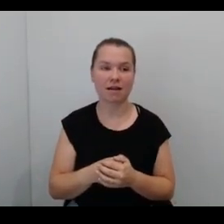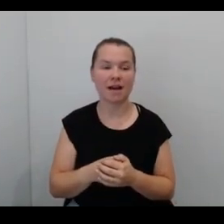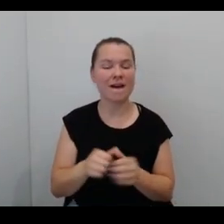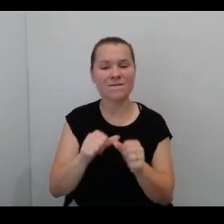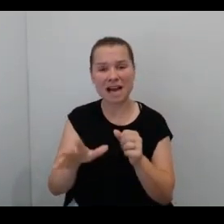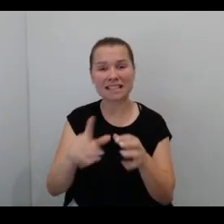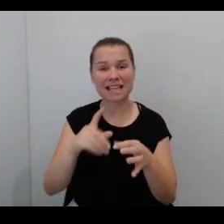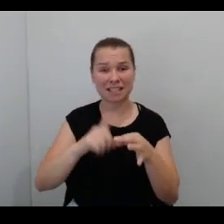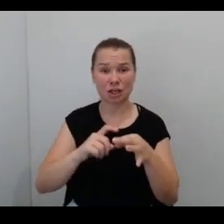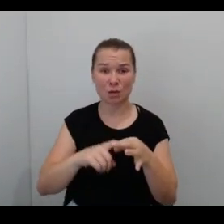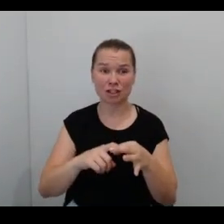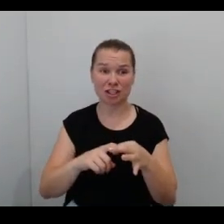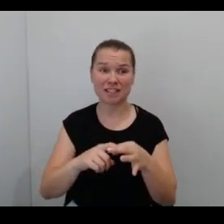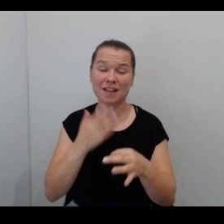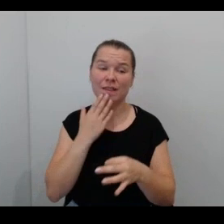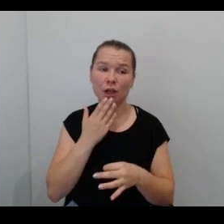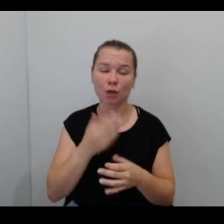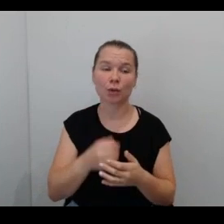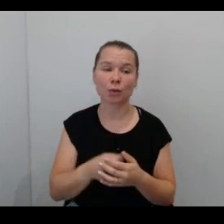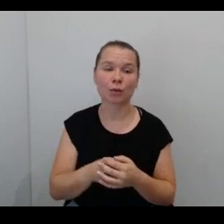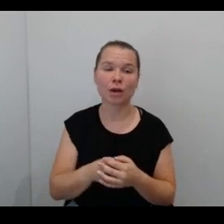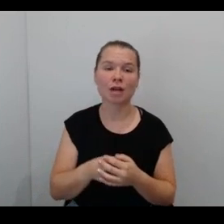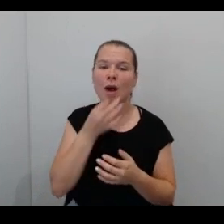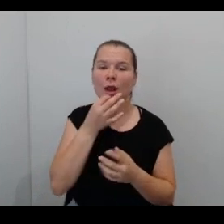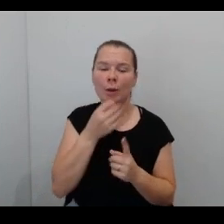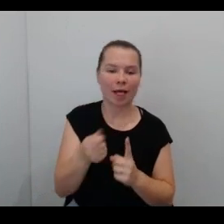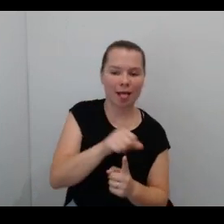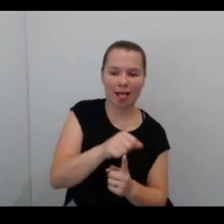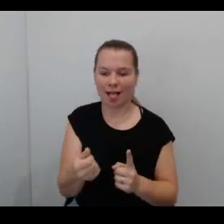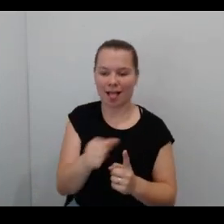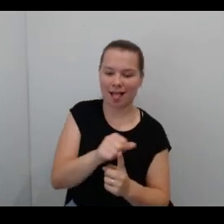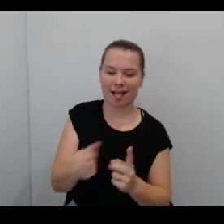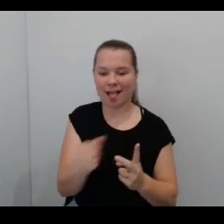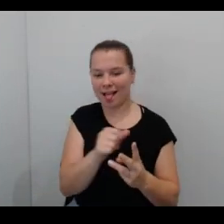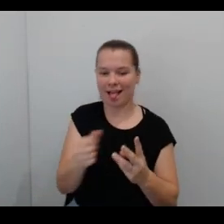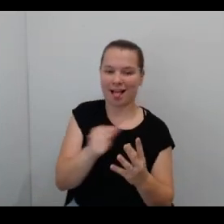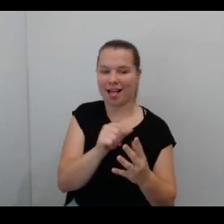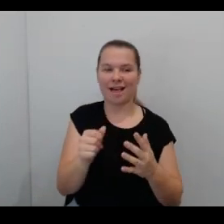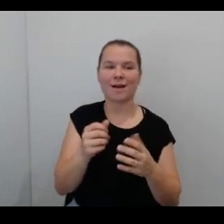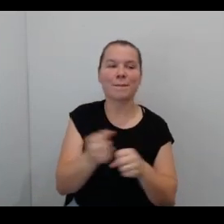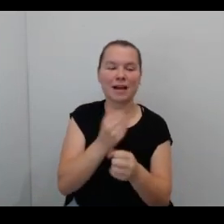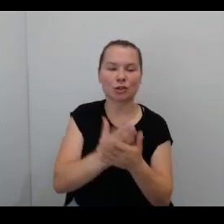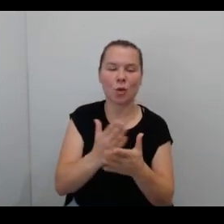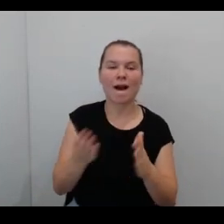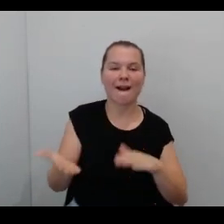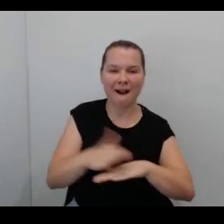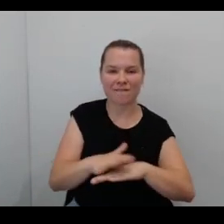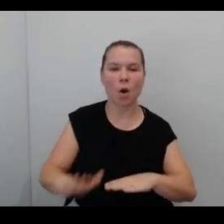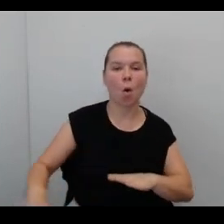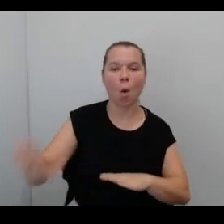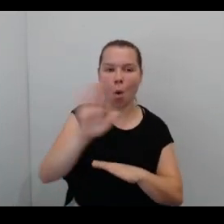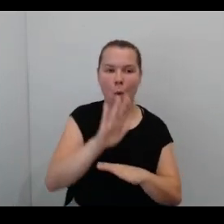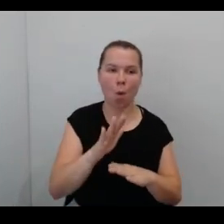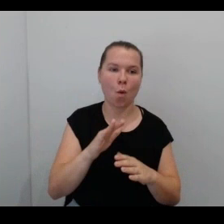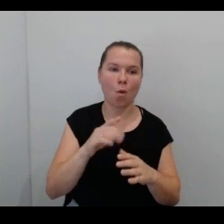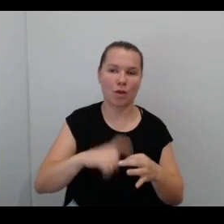We'll be jumping back and forth to make sure we can include and cover everybody's questions today.